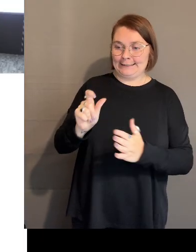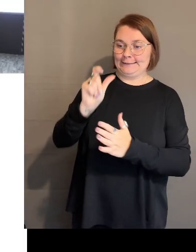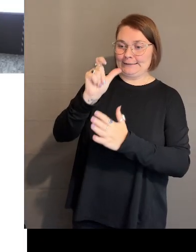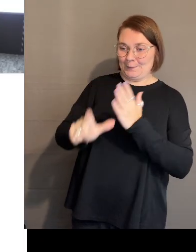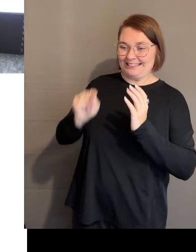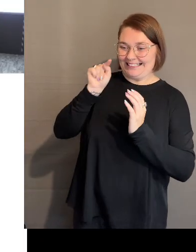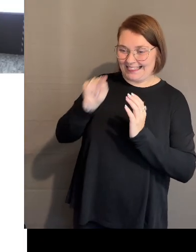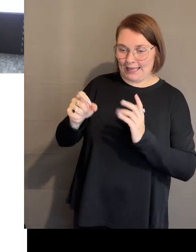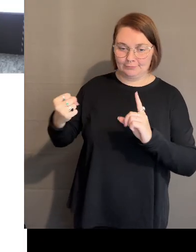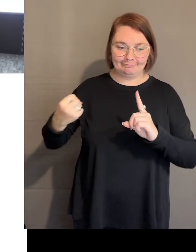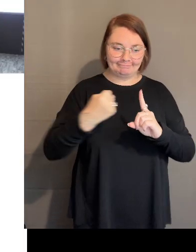disability in itself.